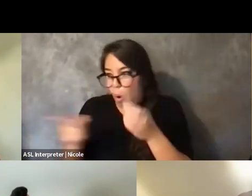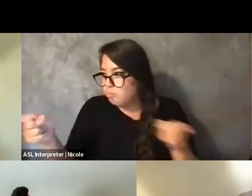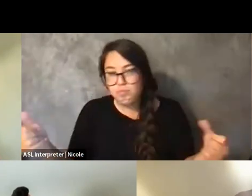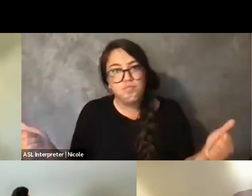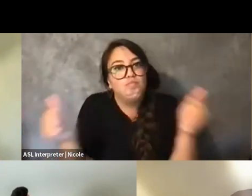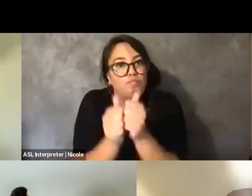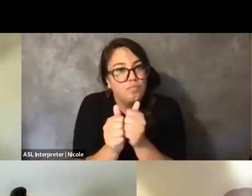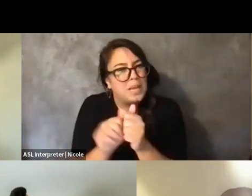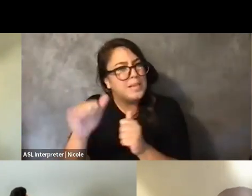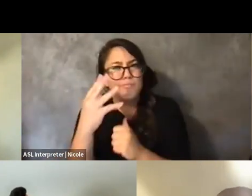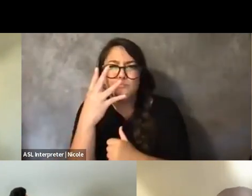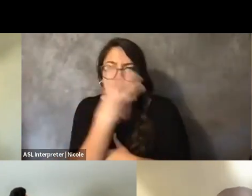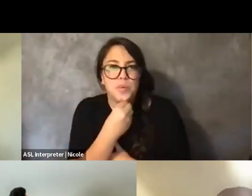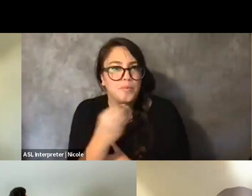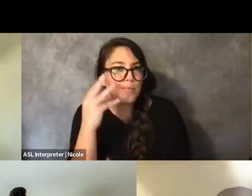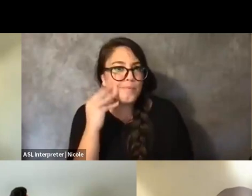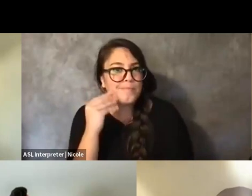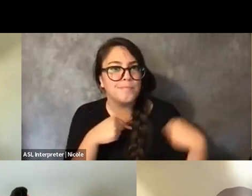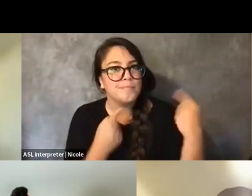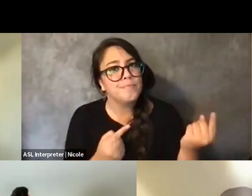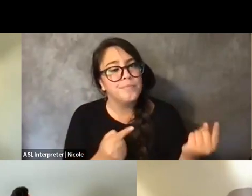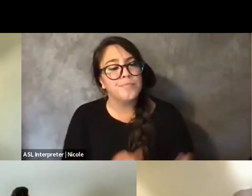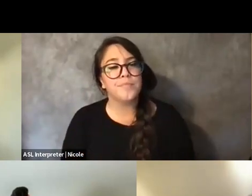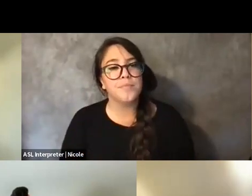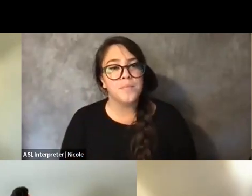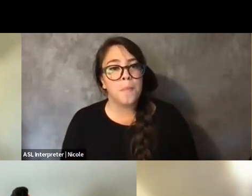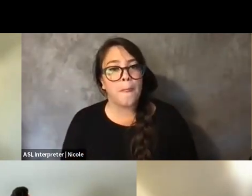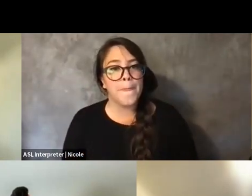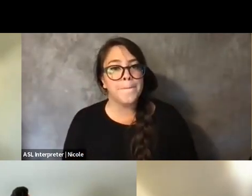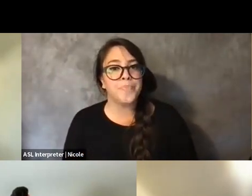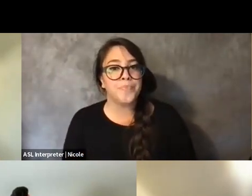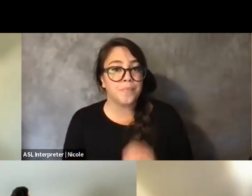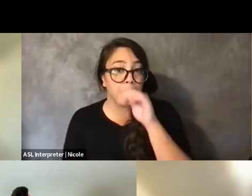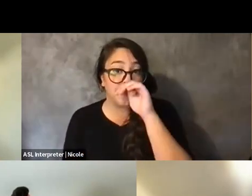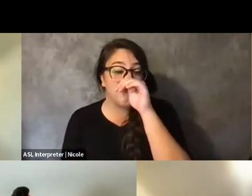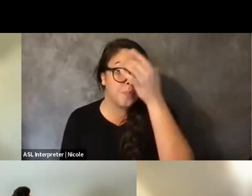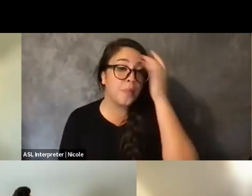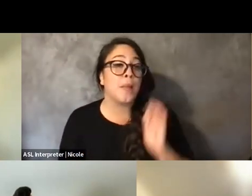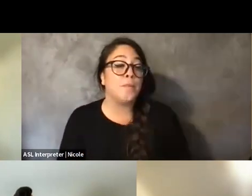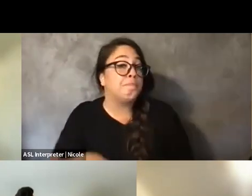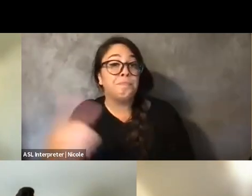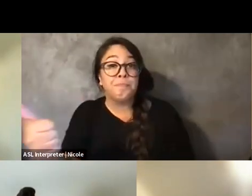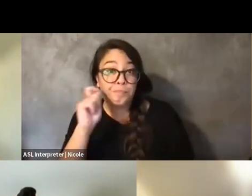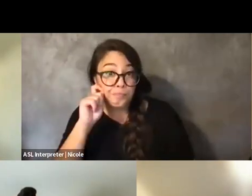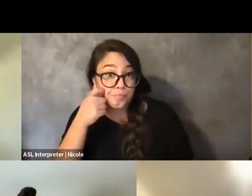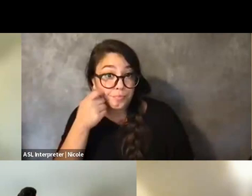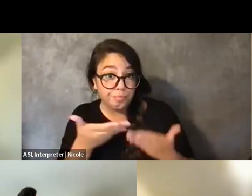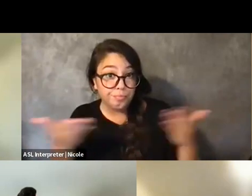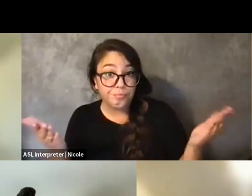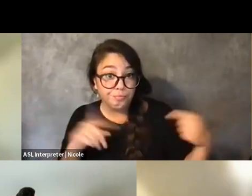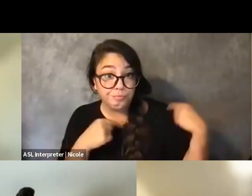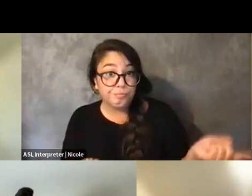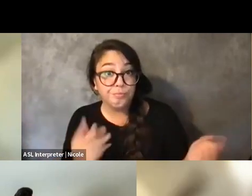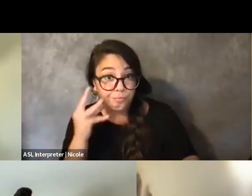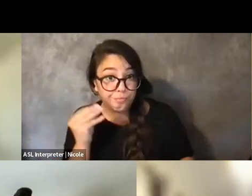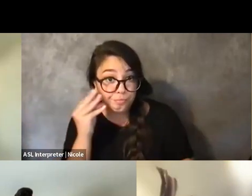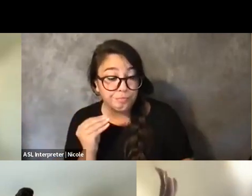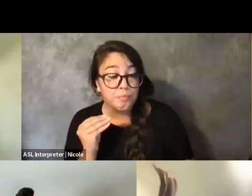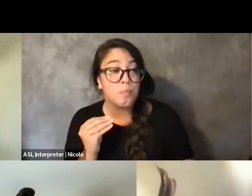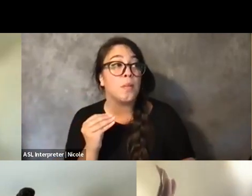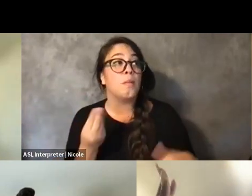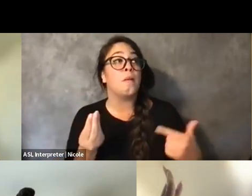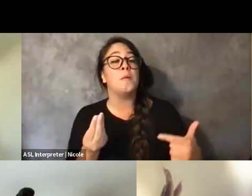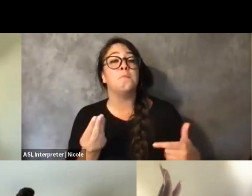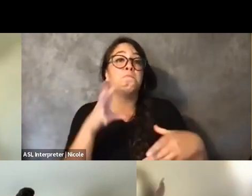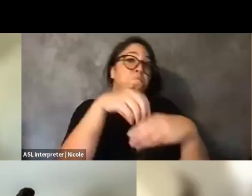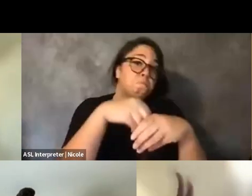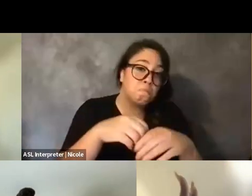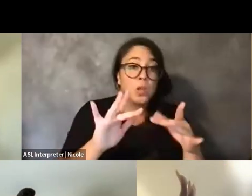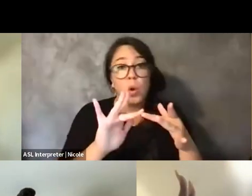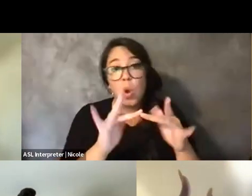And also, I think one thing that has been cool too is like being online or virtual, like,